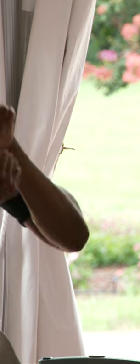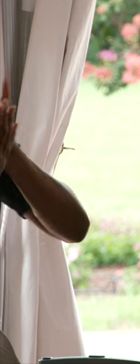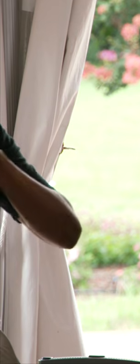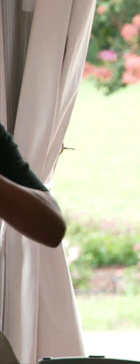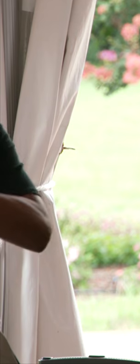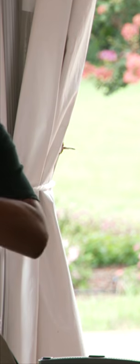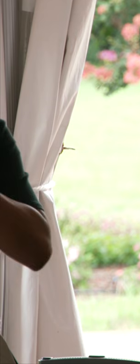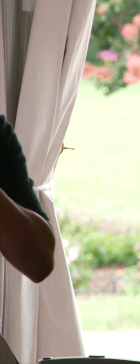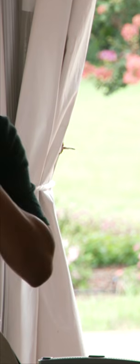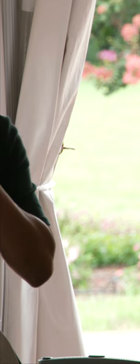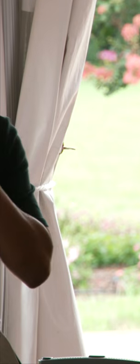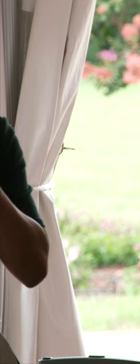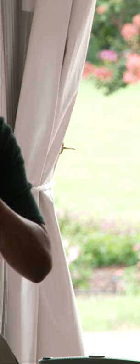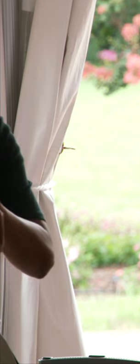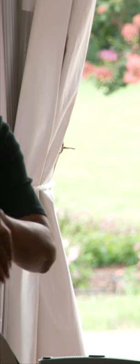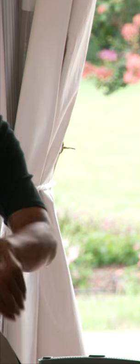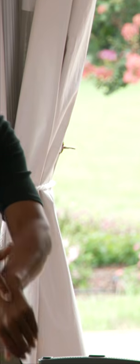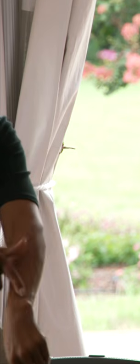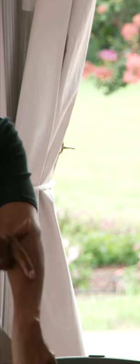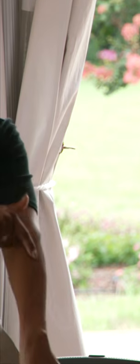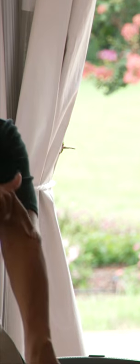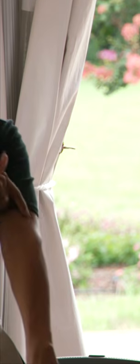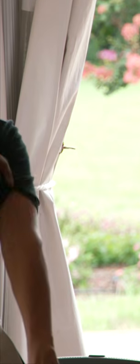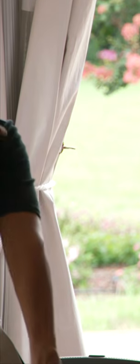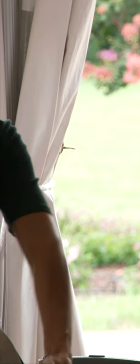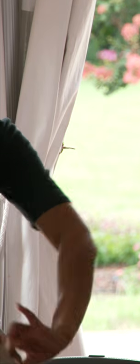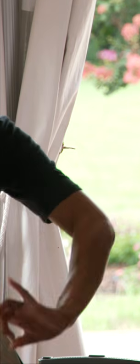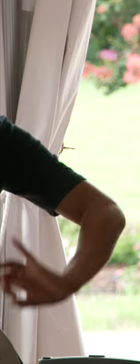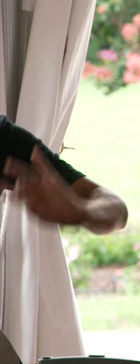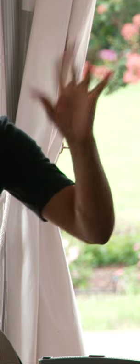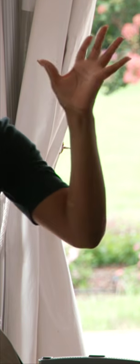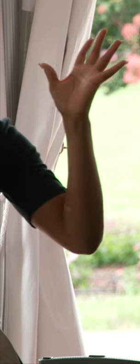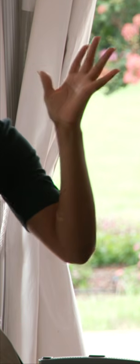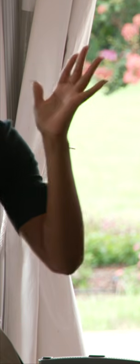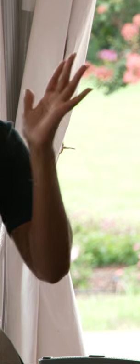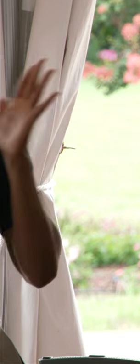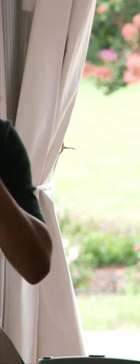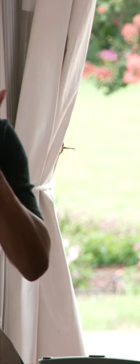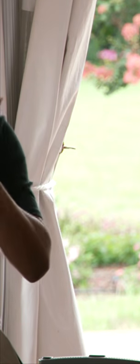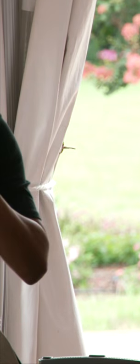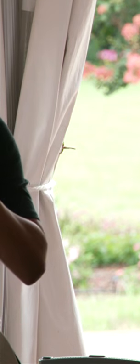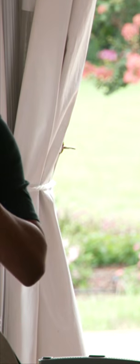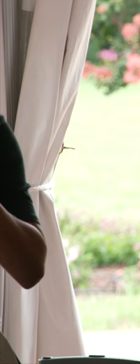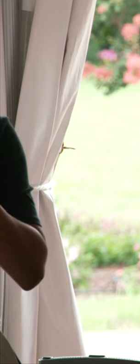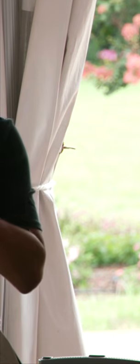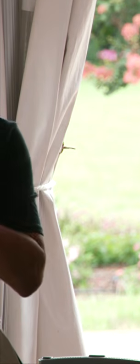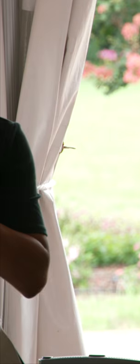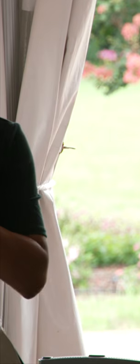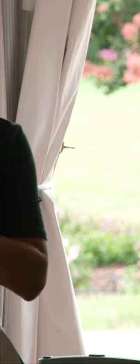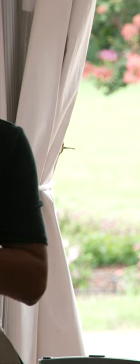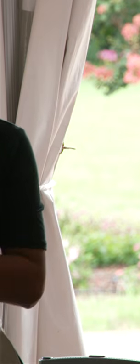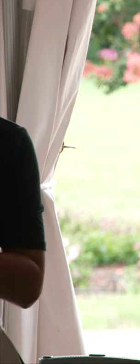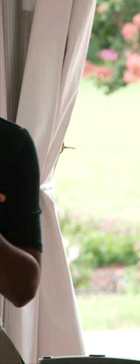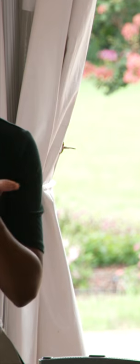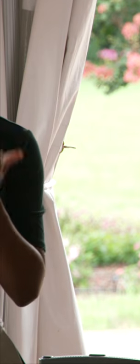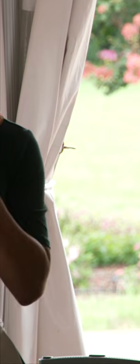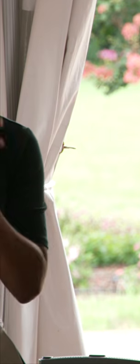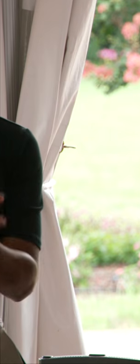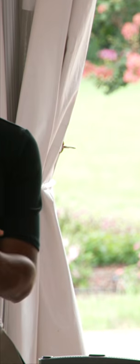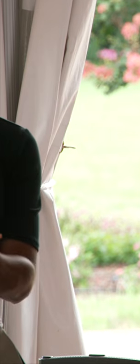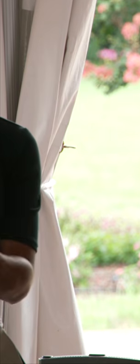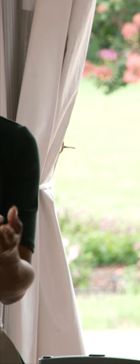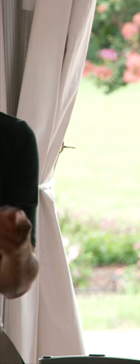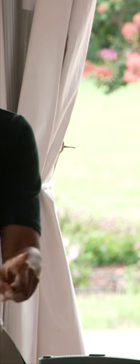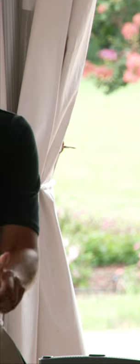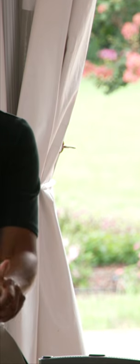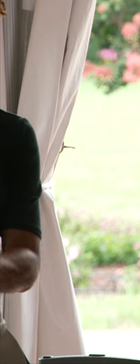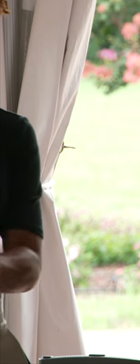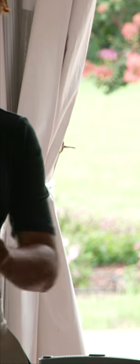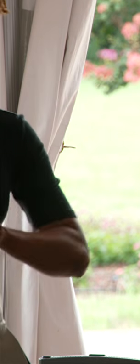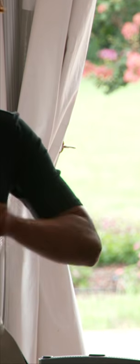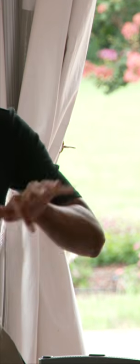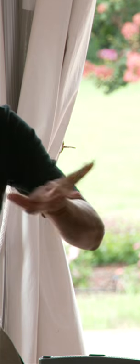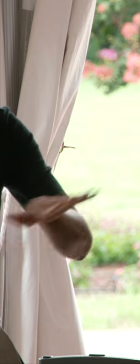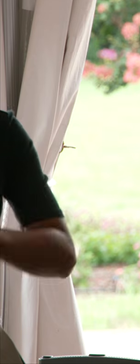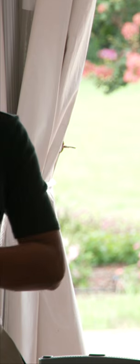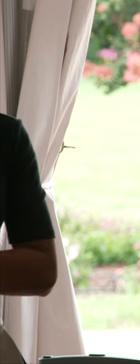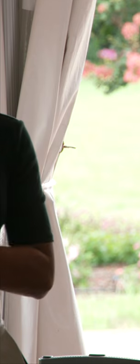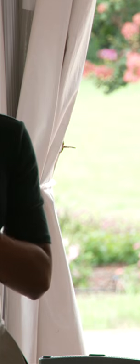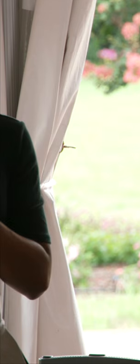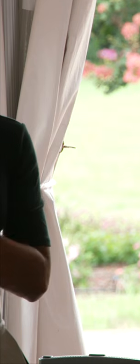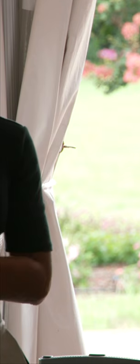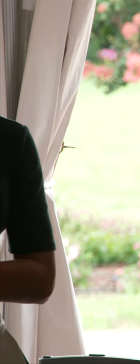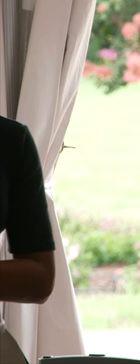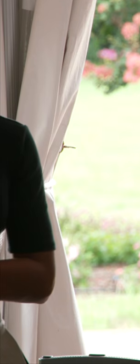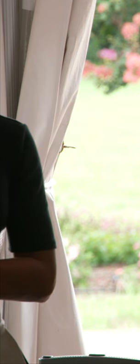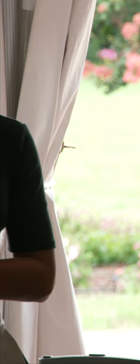non-therapeutic bioethical study, biomedical study in U.S. medical history. Respect for persons,